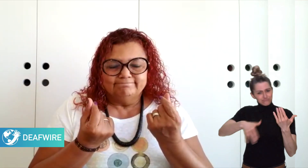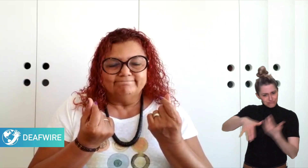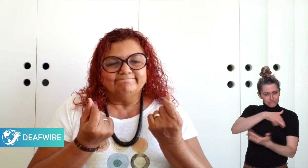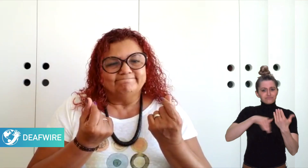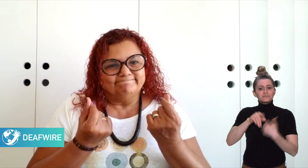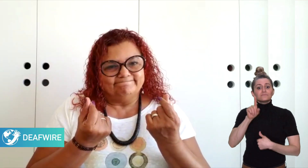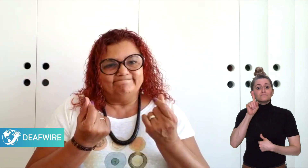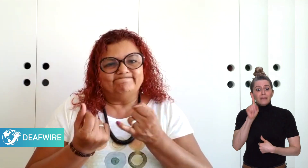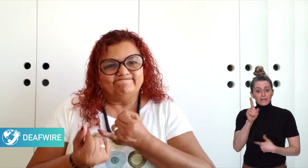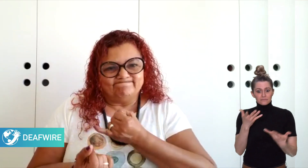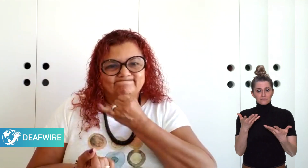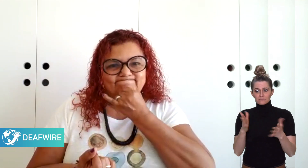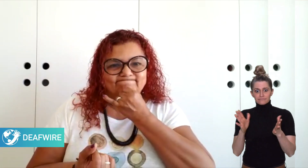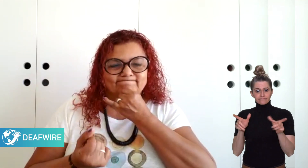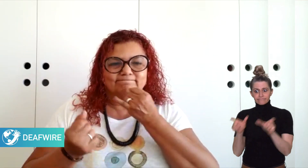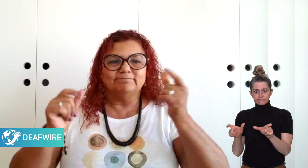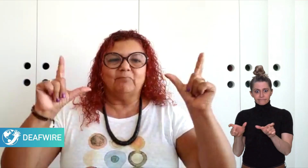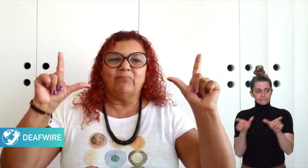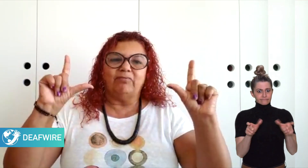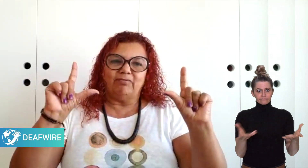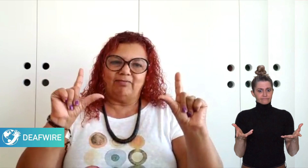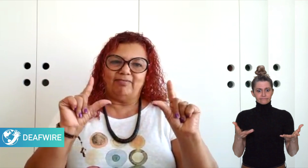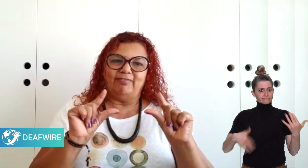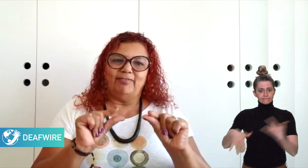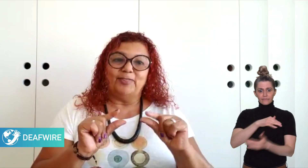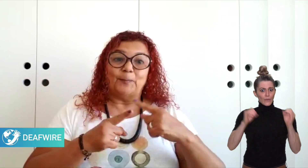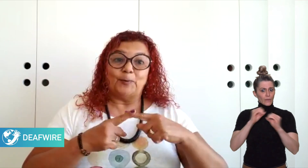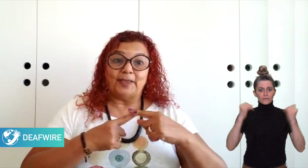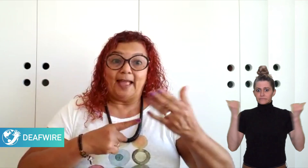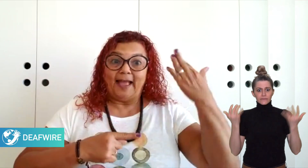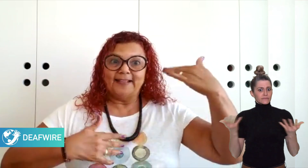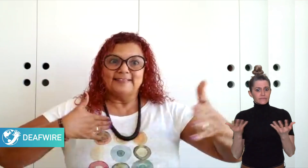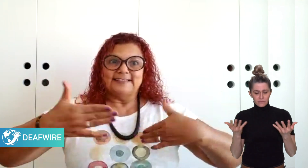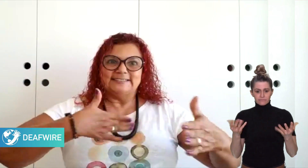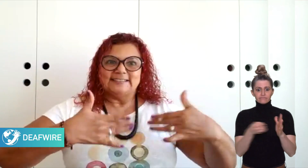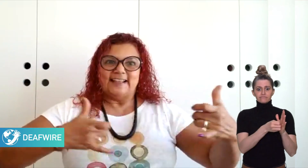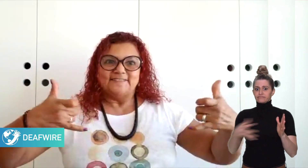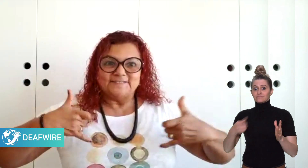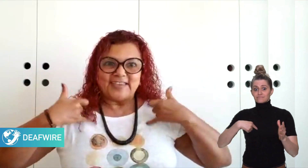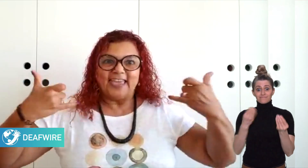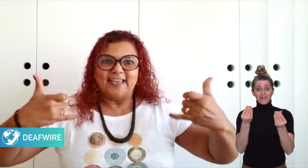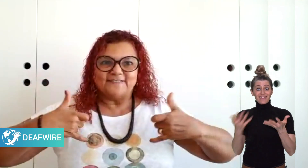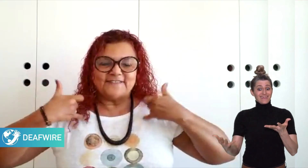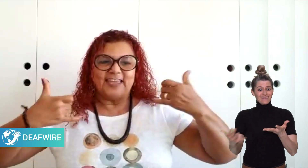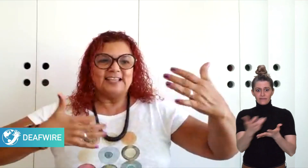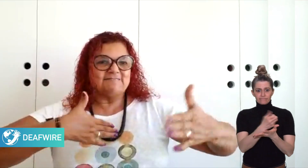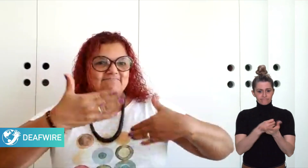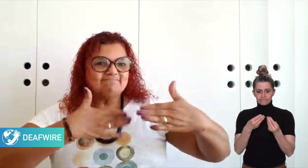Before the pandemic, we hosted a lot of parties and gatherings,